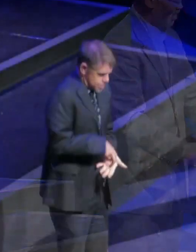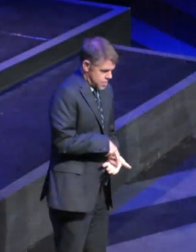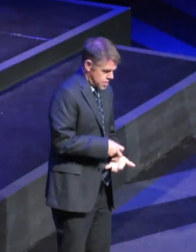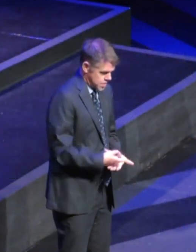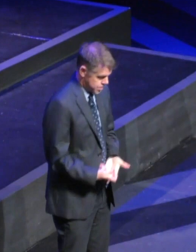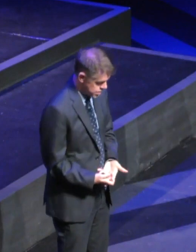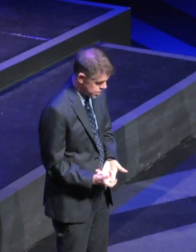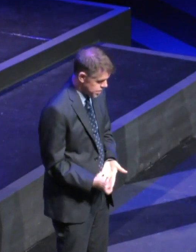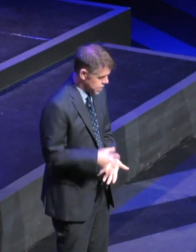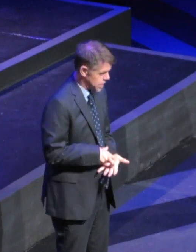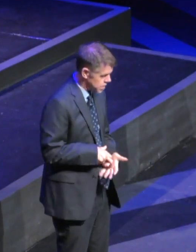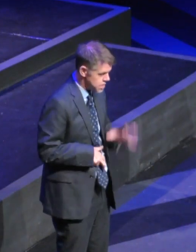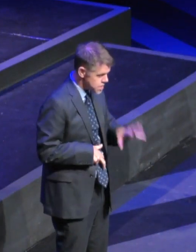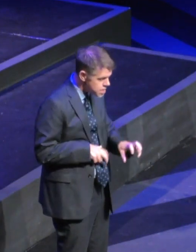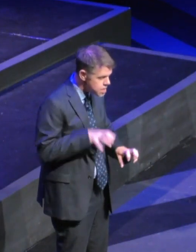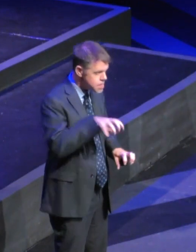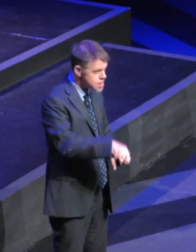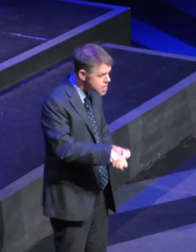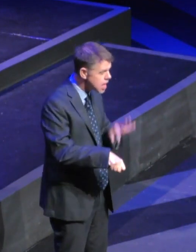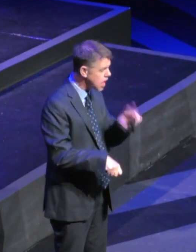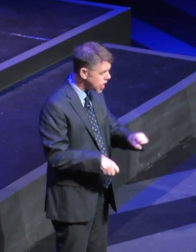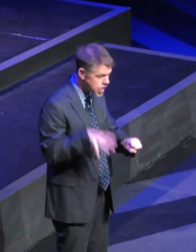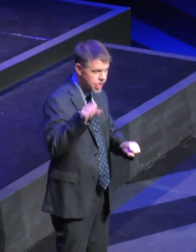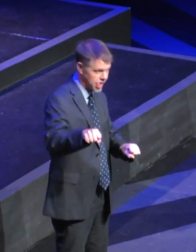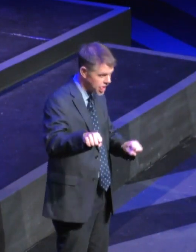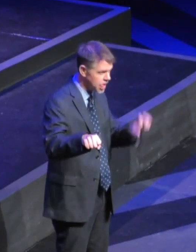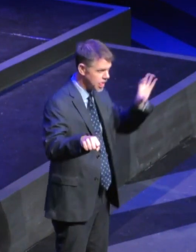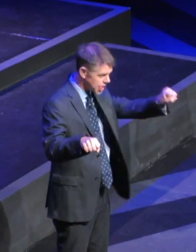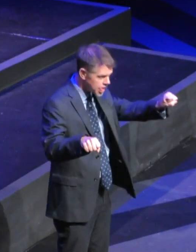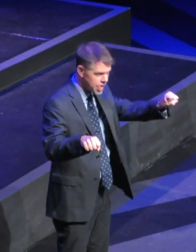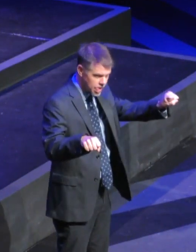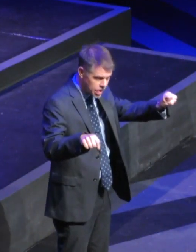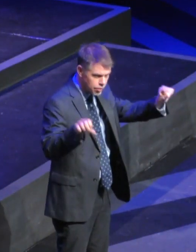and walking myself and grabbing the rod in the in the shower and pulling myself up taking my